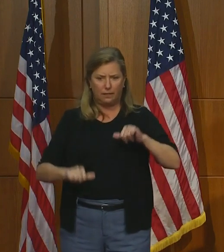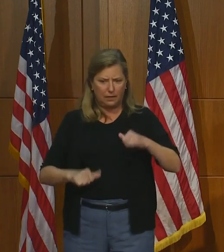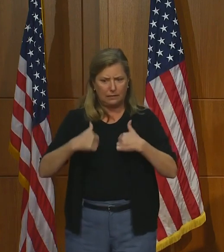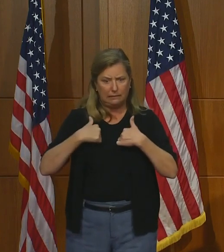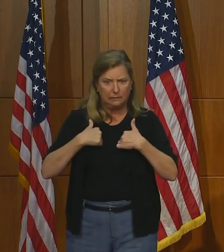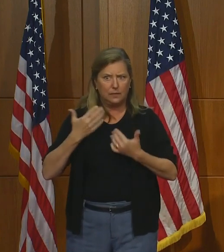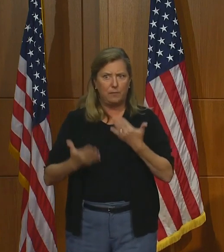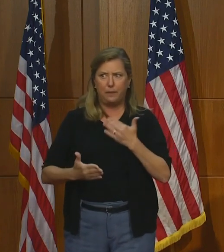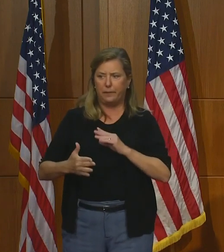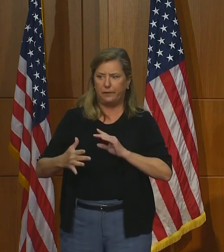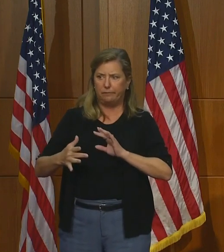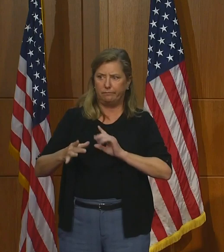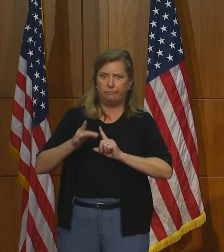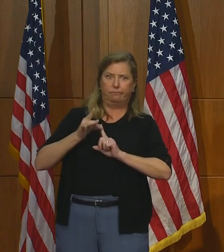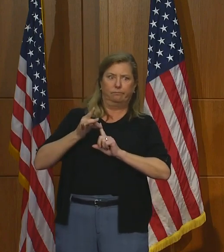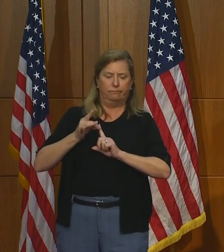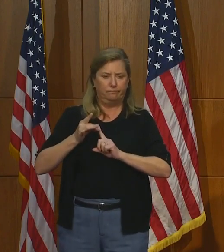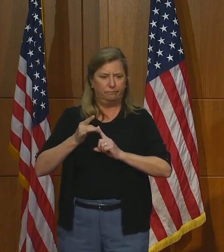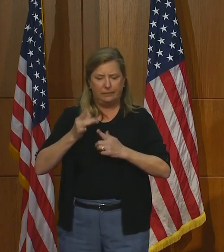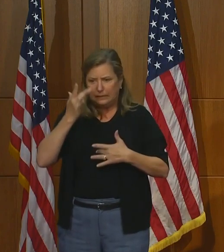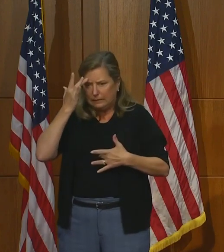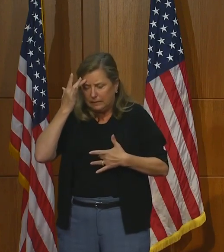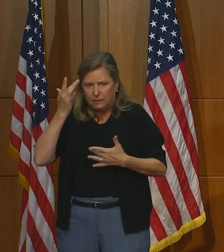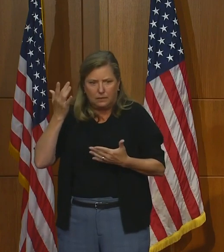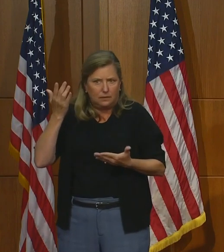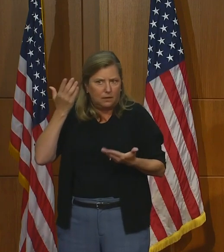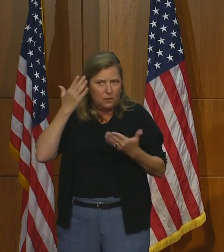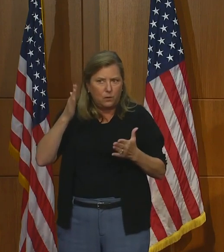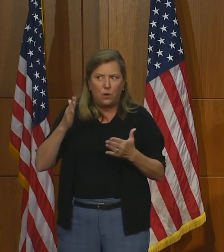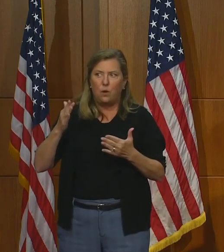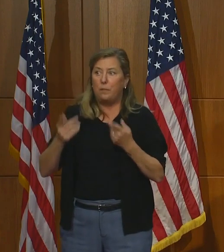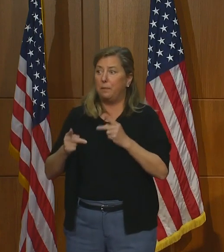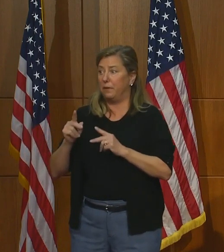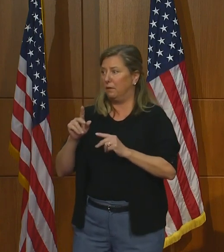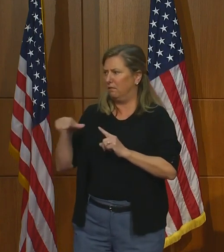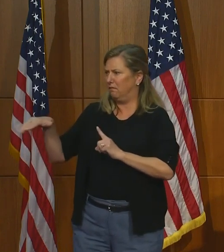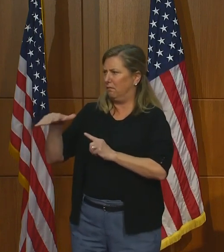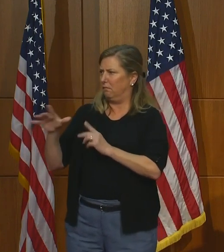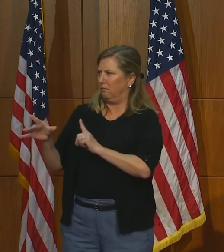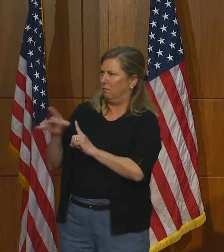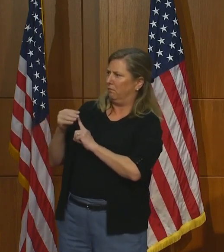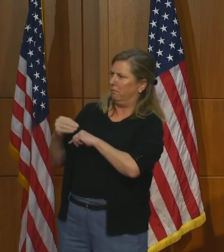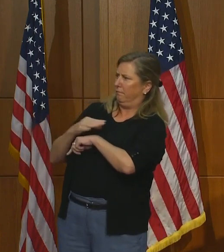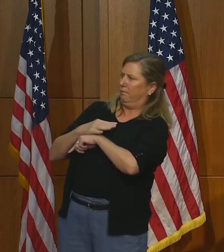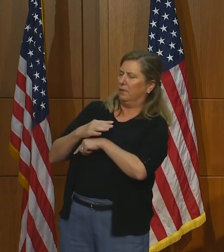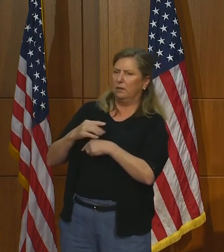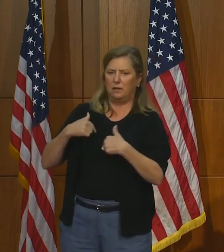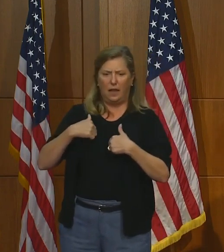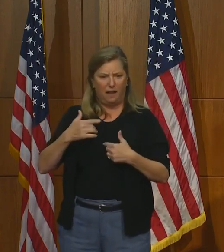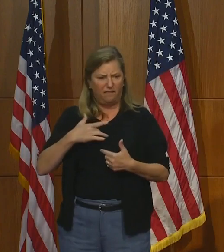HAVE THAT DONE AND HOW JUST AND ALL YOU THAT THAT HAVE QUESTION